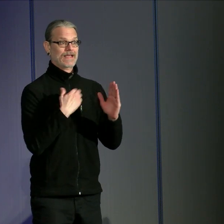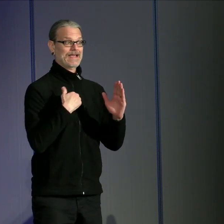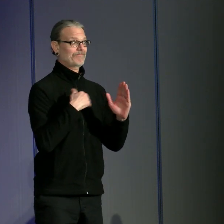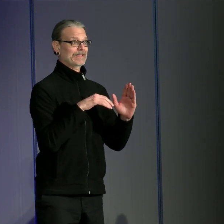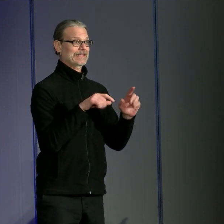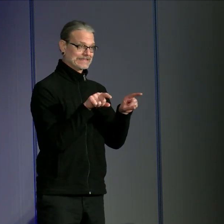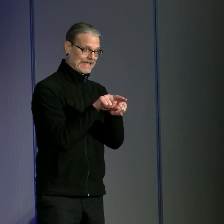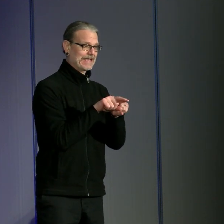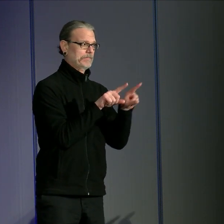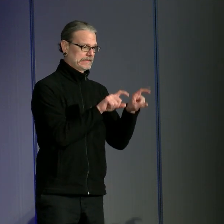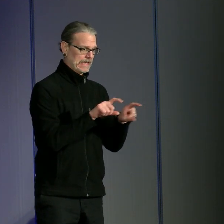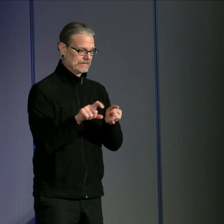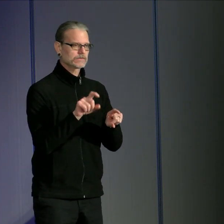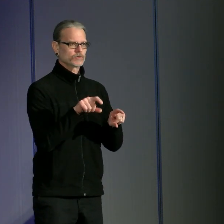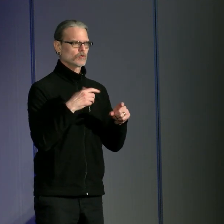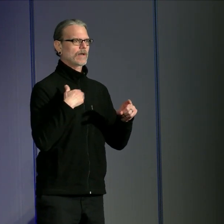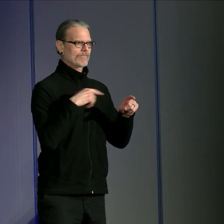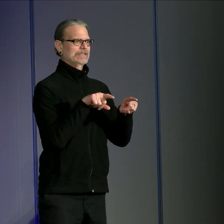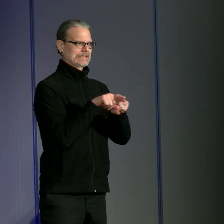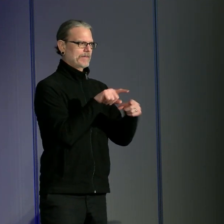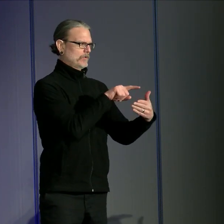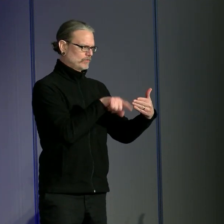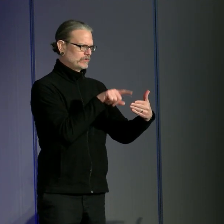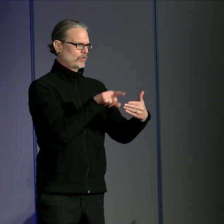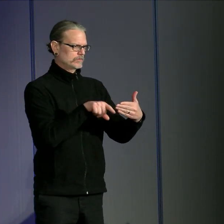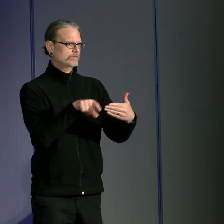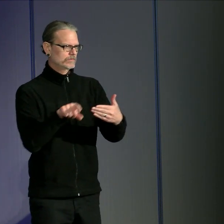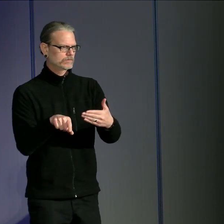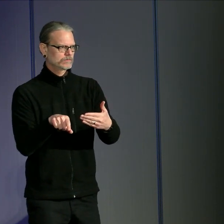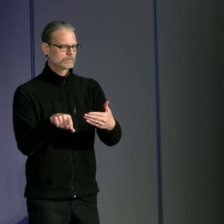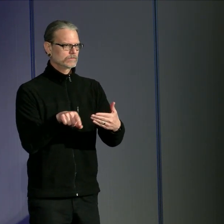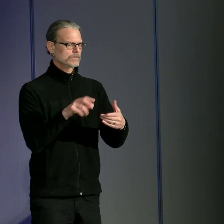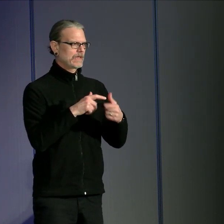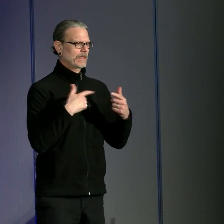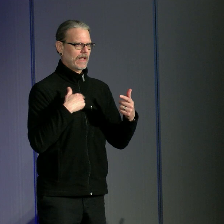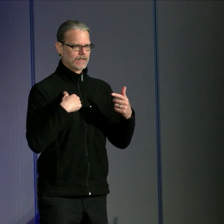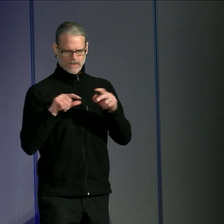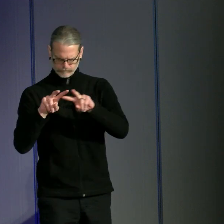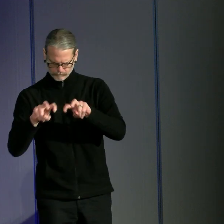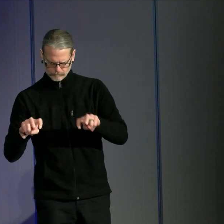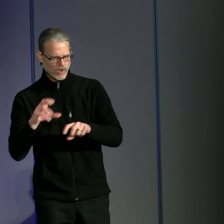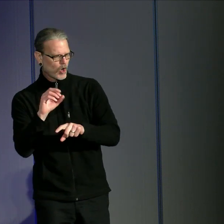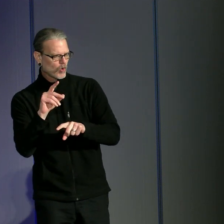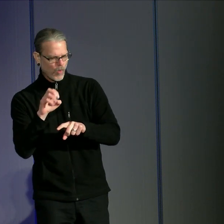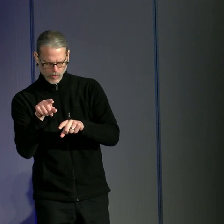the same results. And I can dig right into my code and find out where the issue is, fix it, and then go